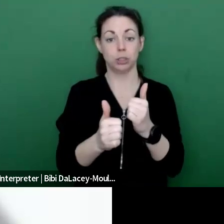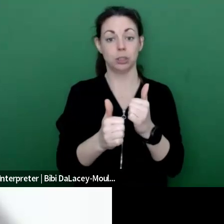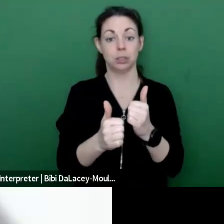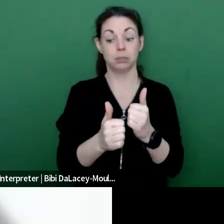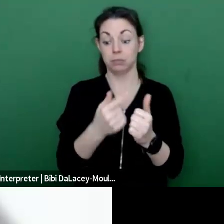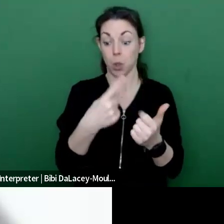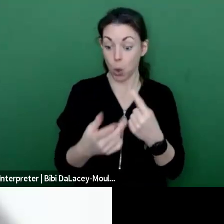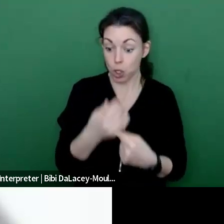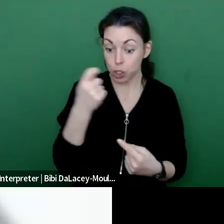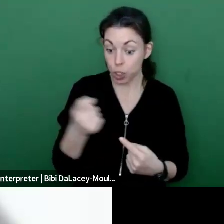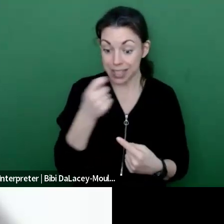to complete a stage two application.